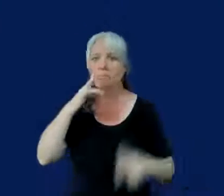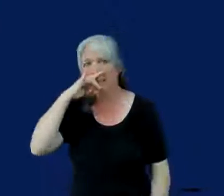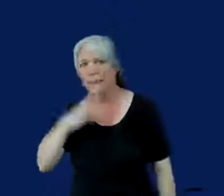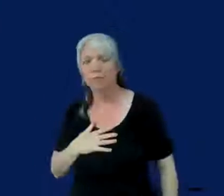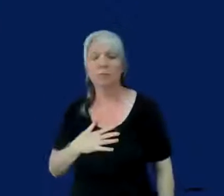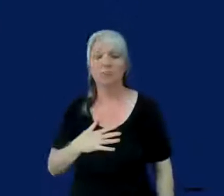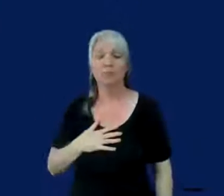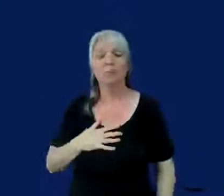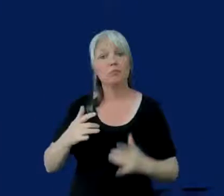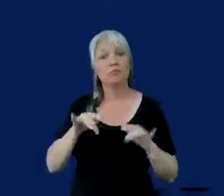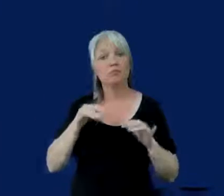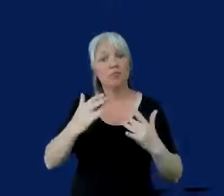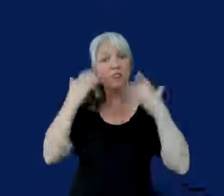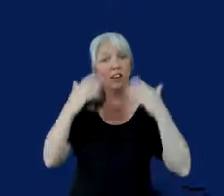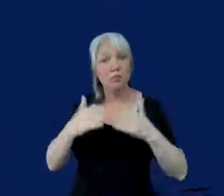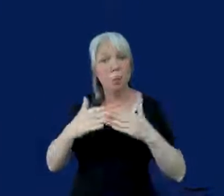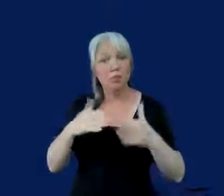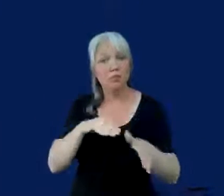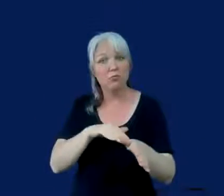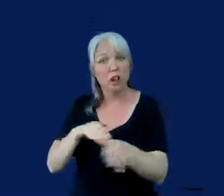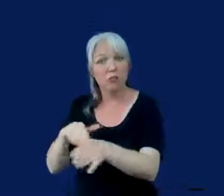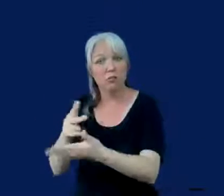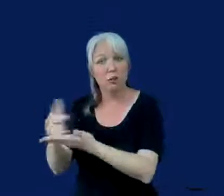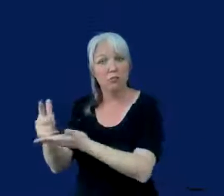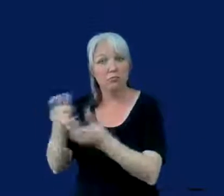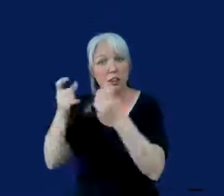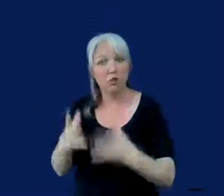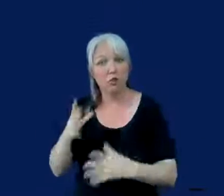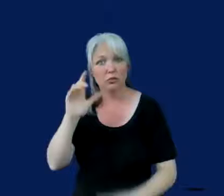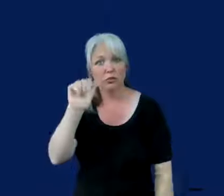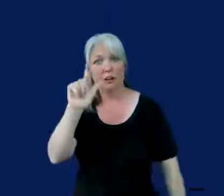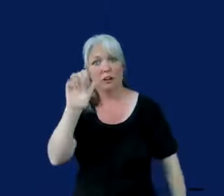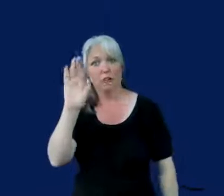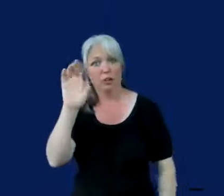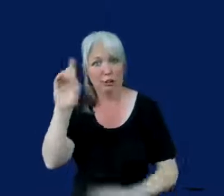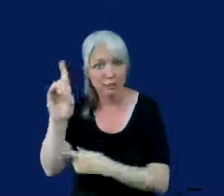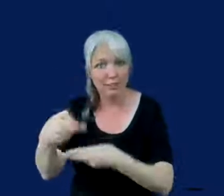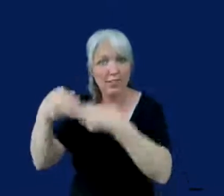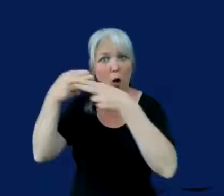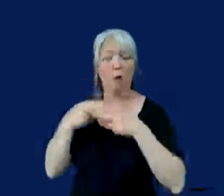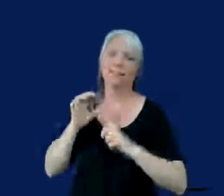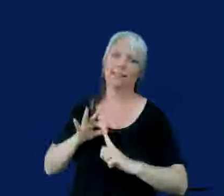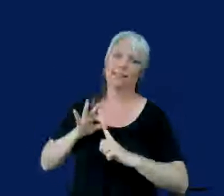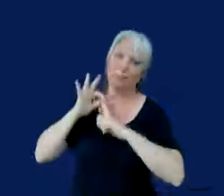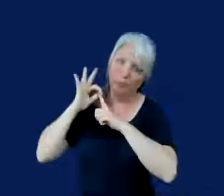I was what the Friendly Corners Trailer Park manager, Mr. Alfred, called “an exception.”